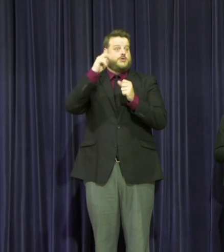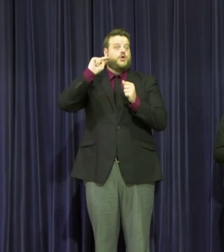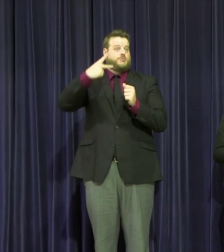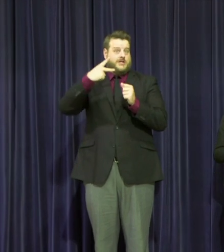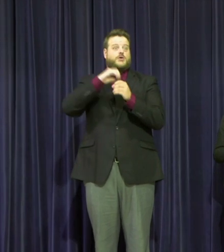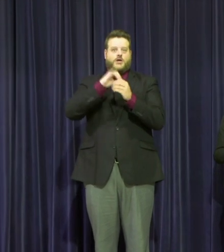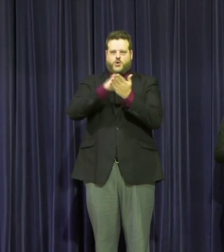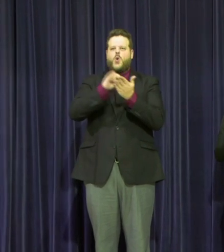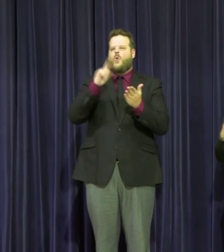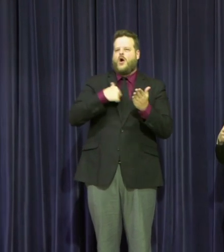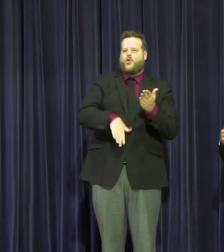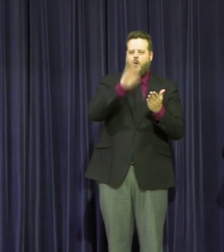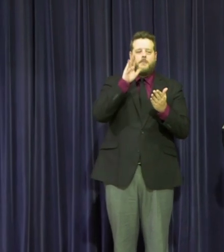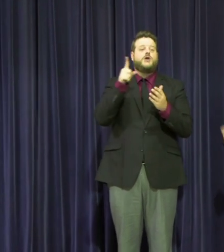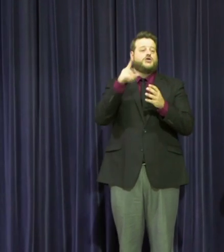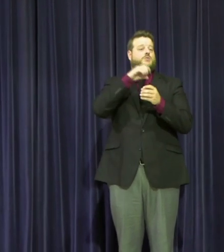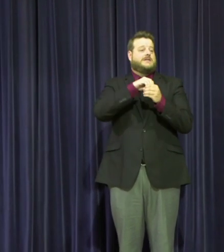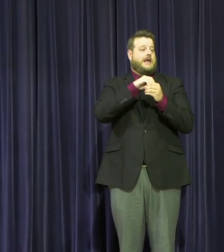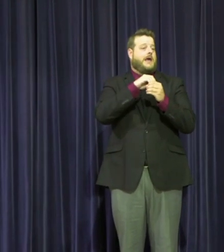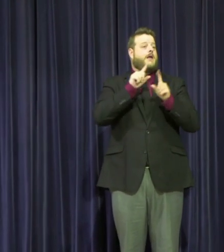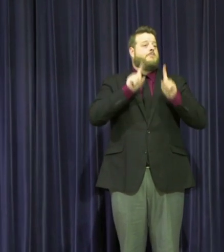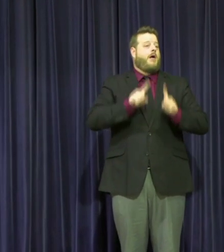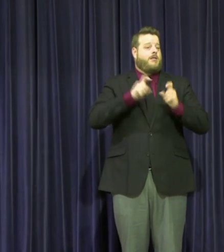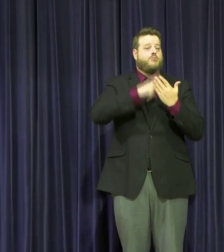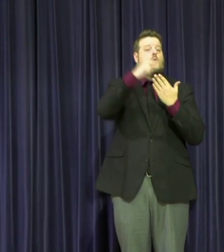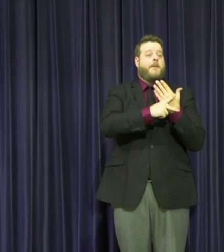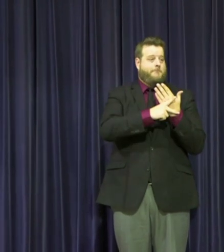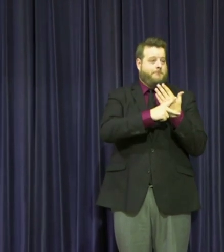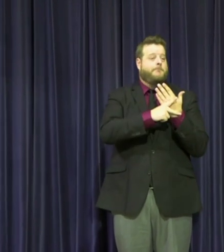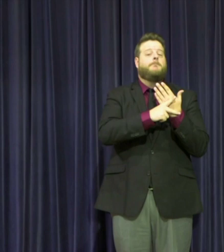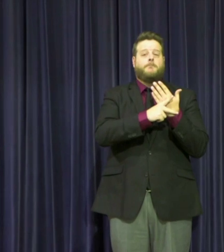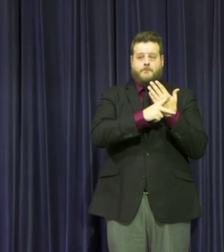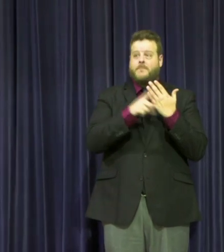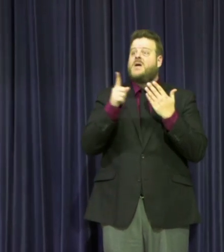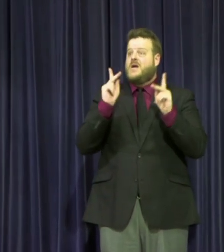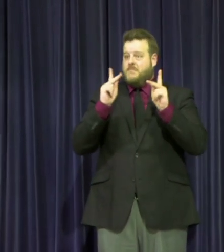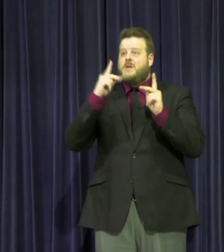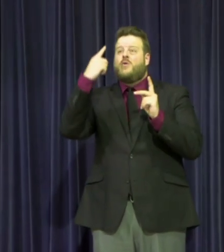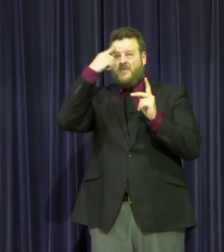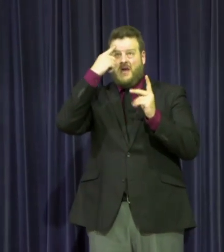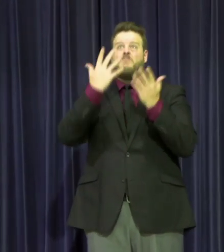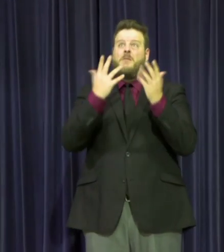She was part of a pilot program when folks were thinking about using nurses in different roles.